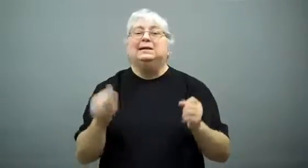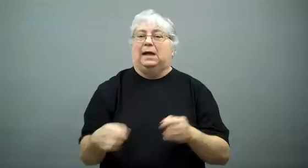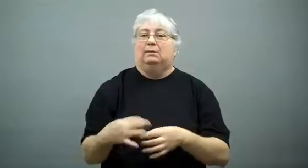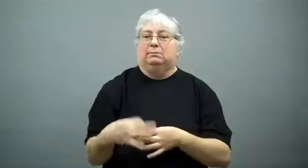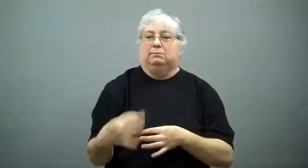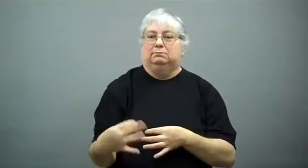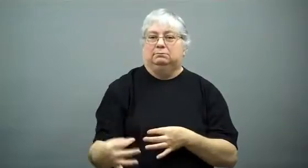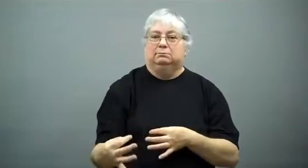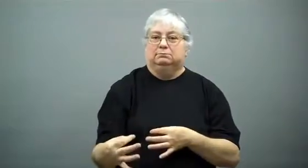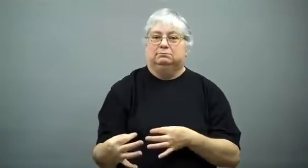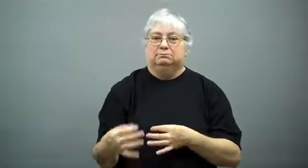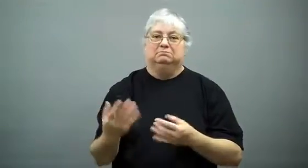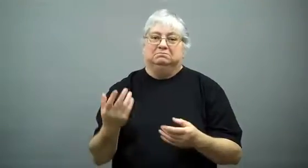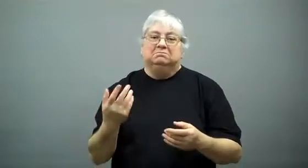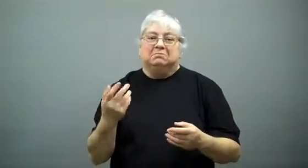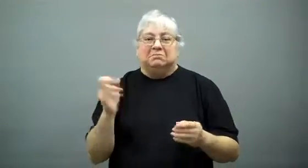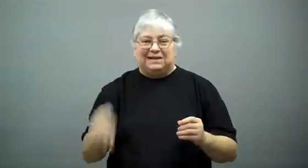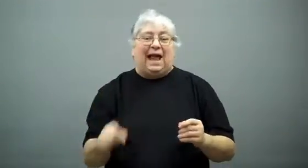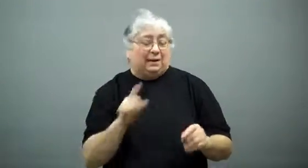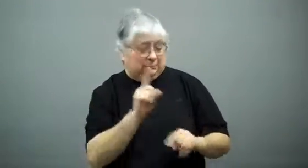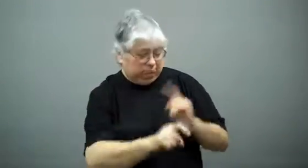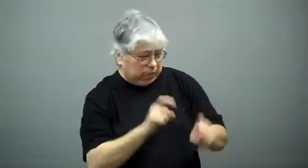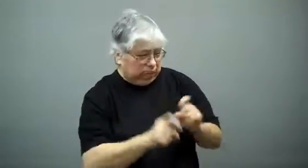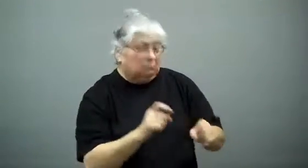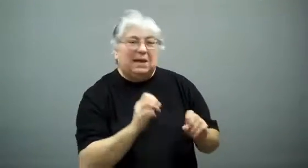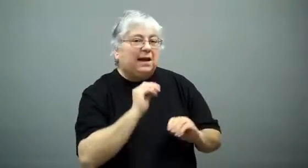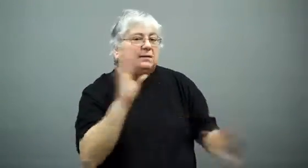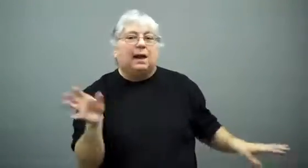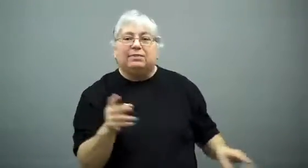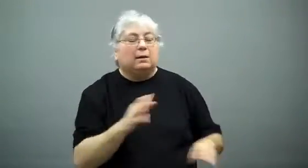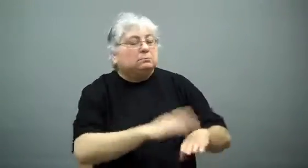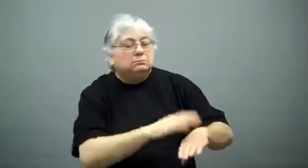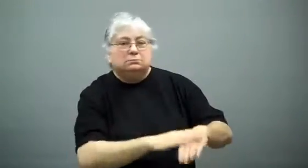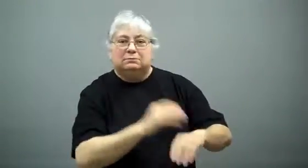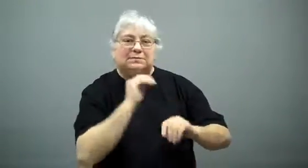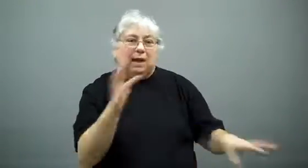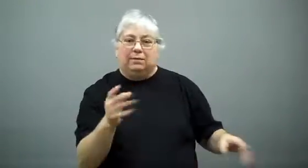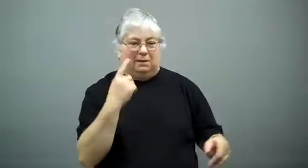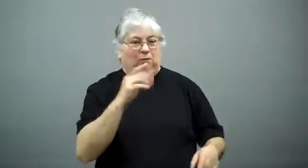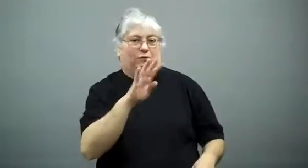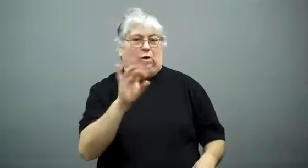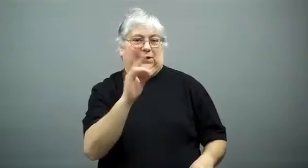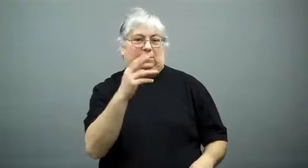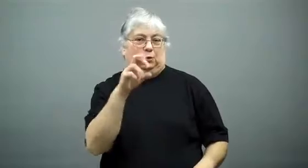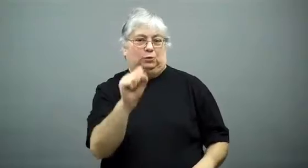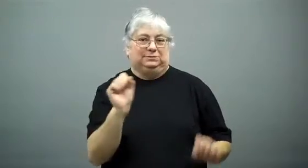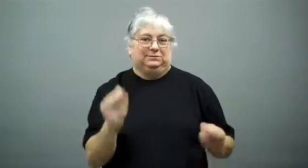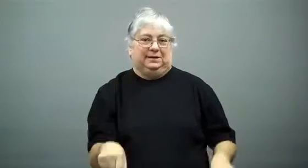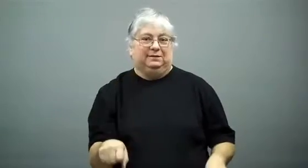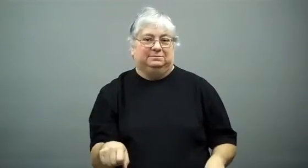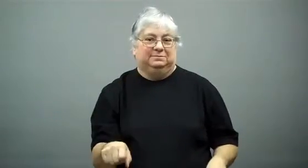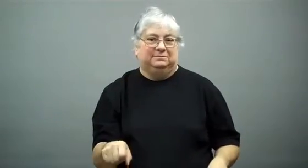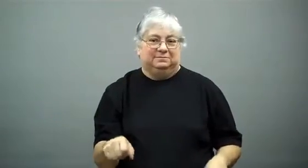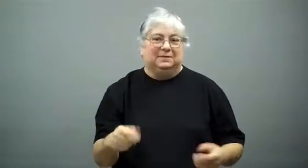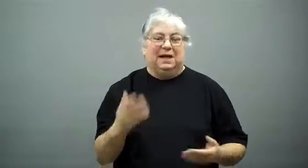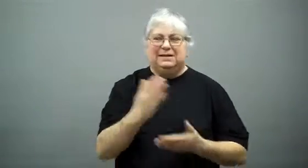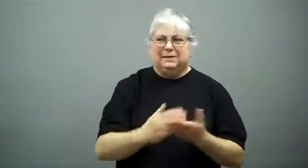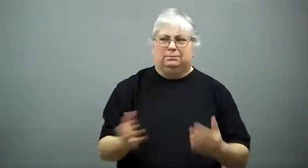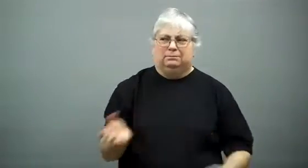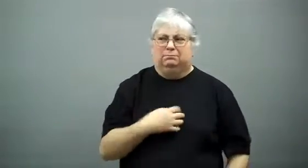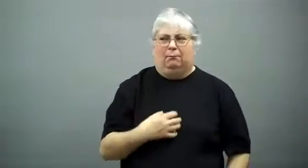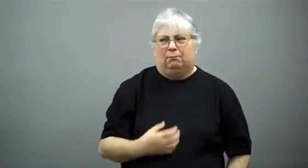can be withheld for 48 hours, and the person questioned without it.